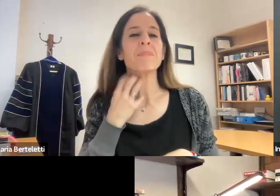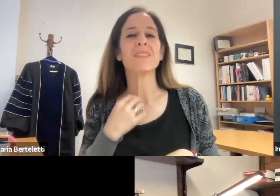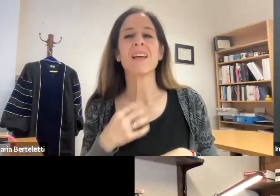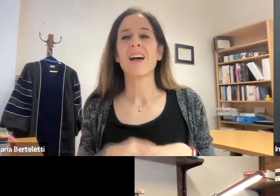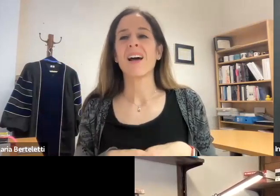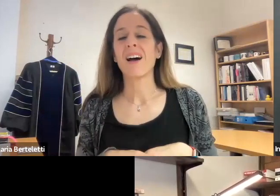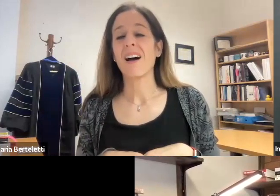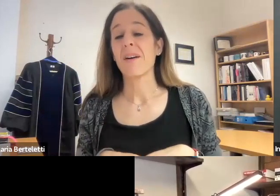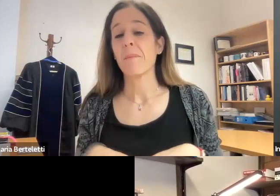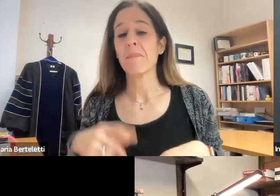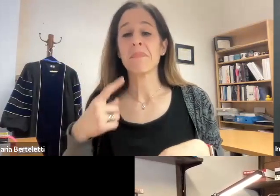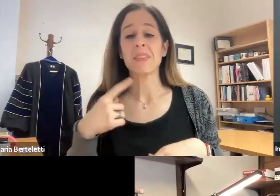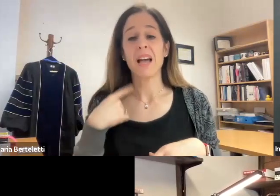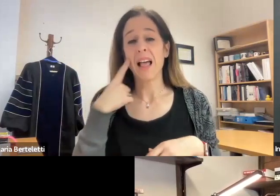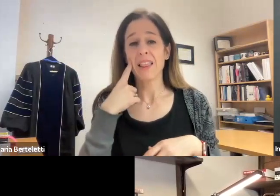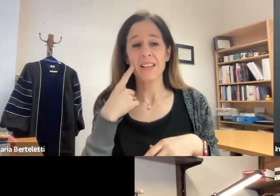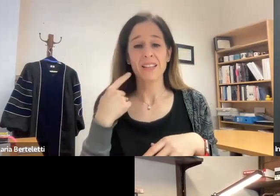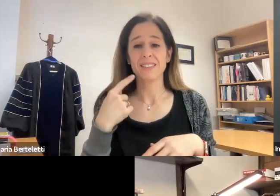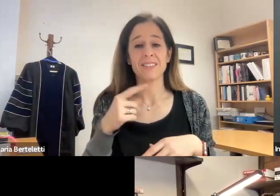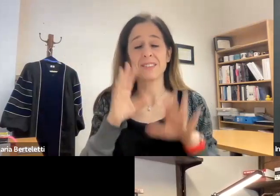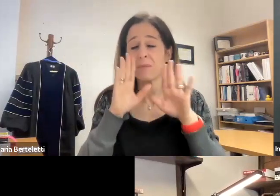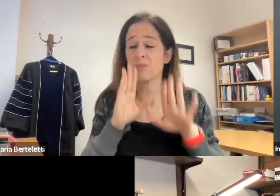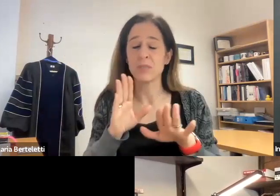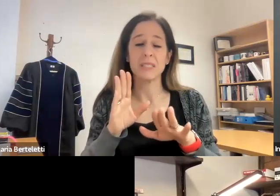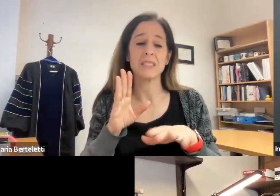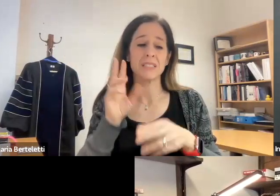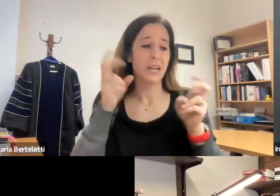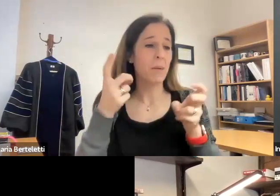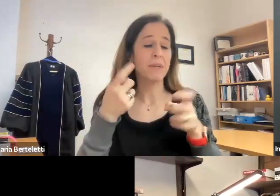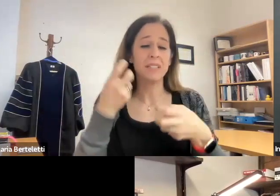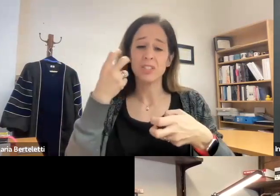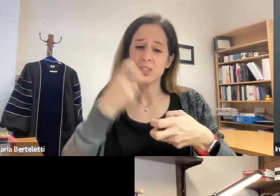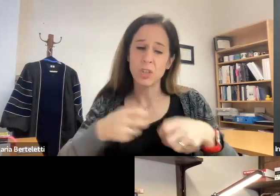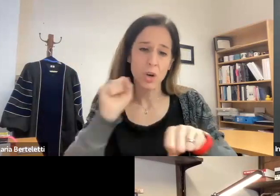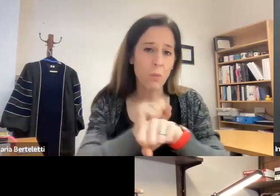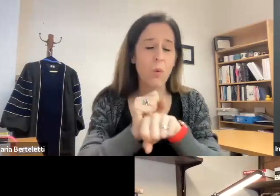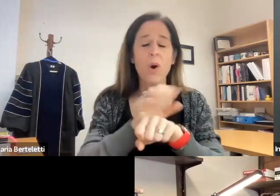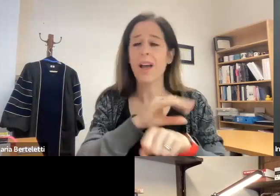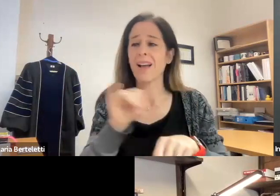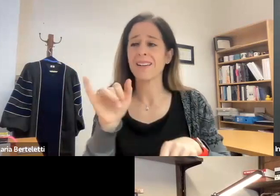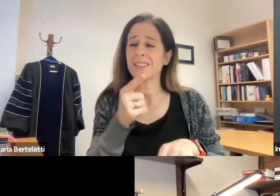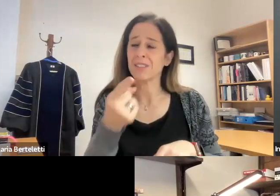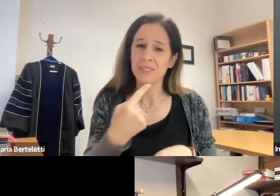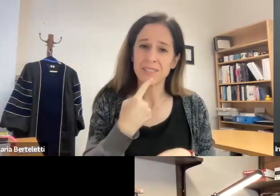to go to their classes or other meetings.